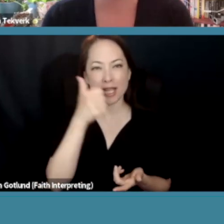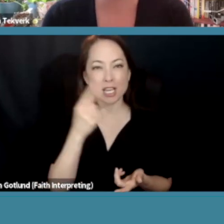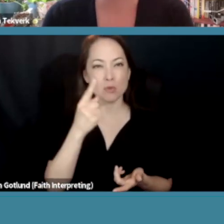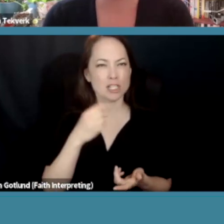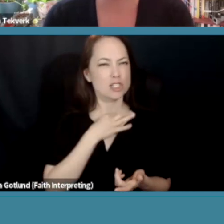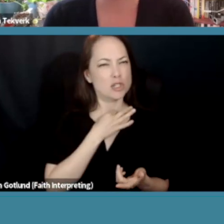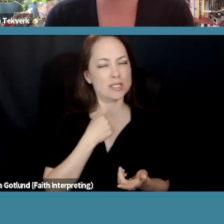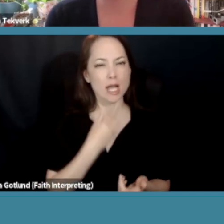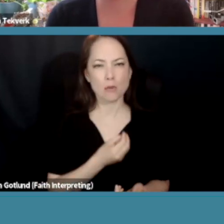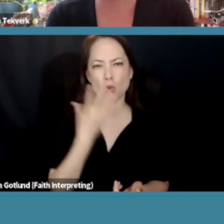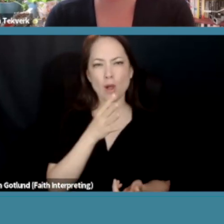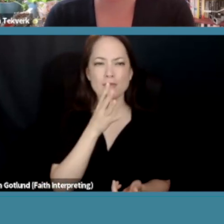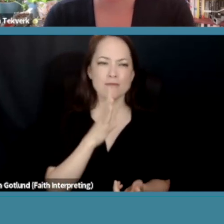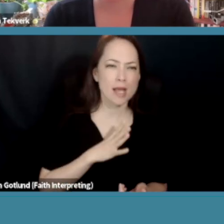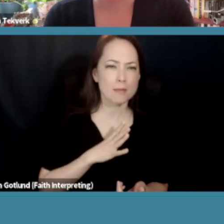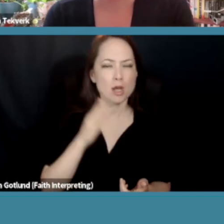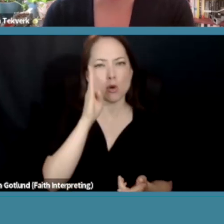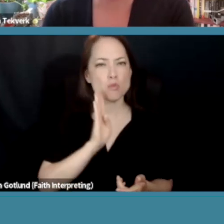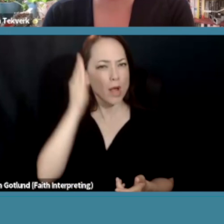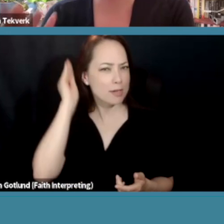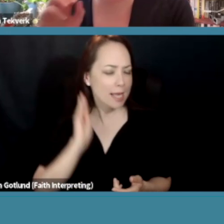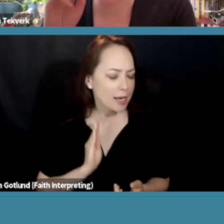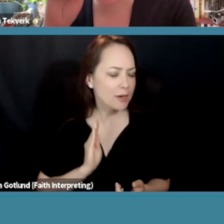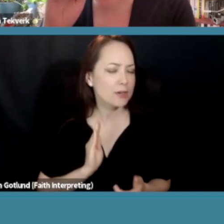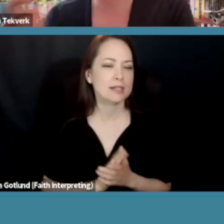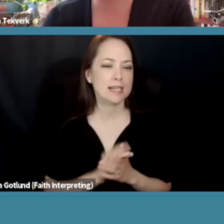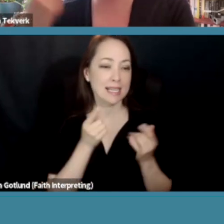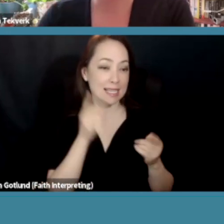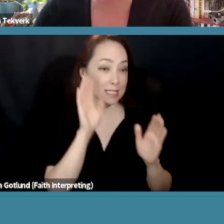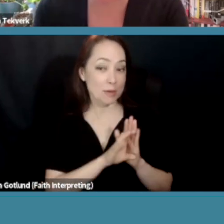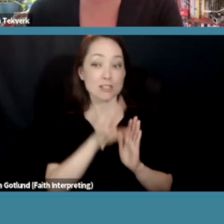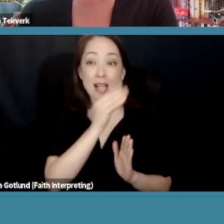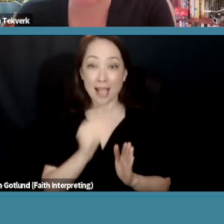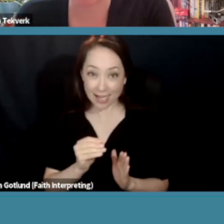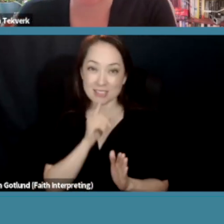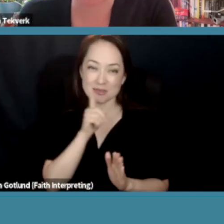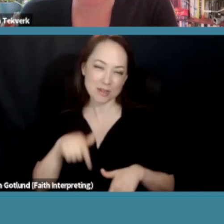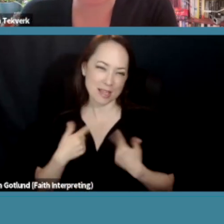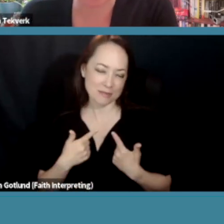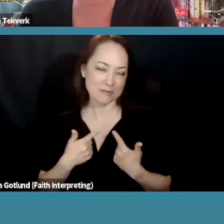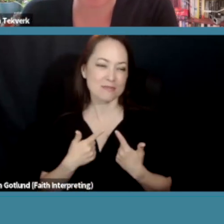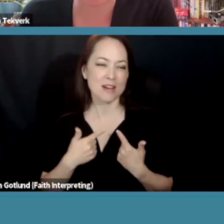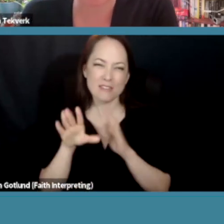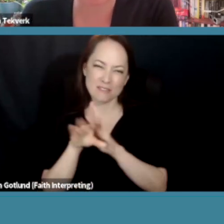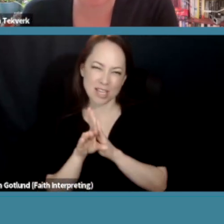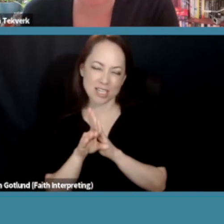I'm white, I'm femme, I have brown hair in this picture and in person on video. I'm wearing glasses.